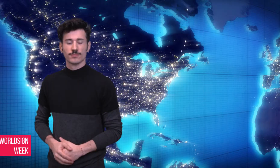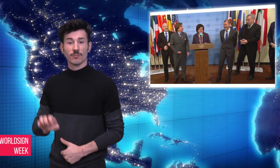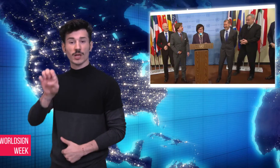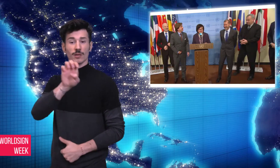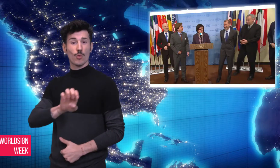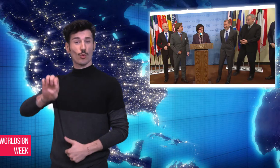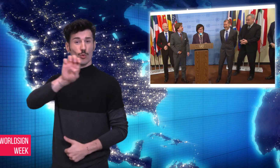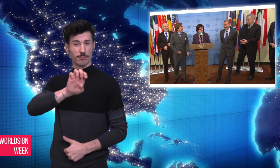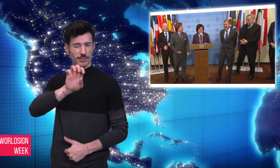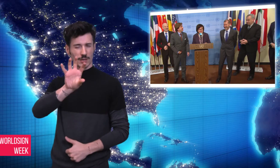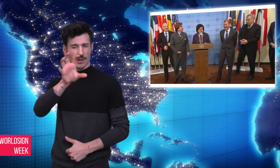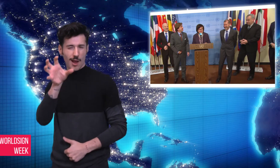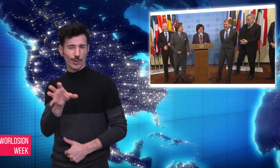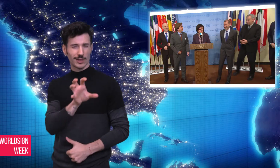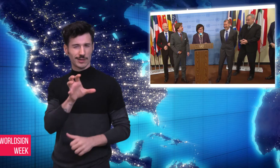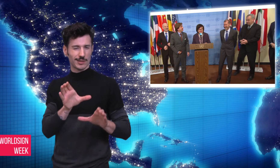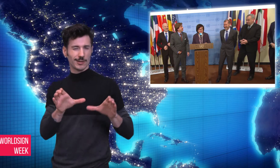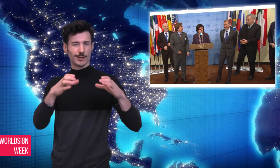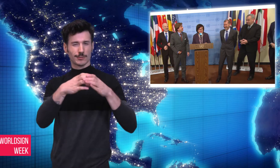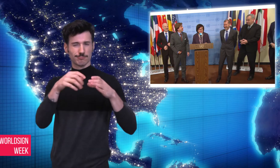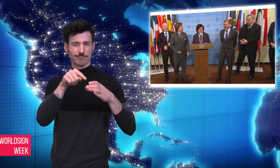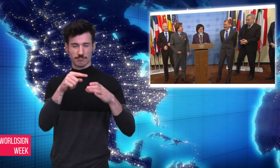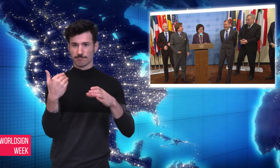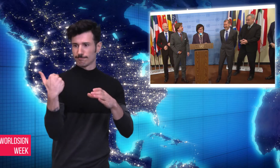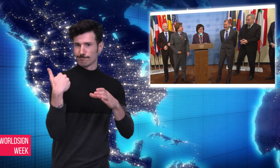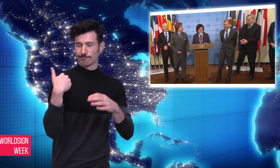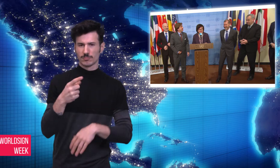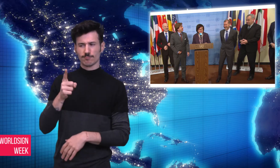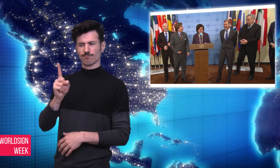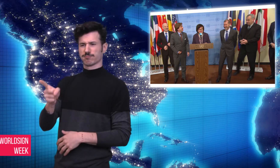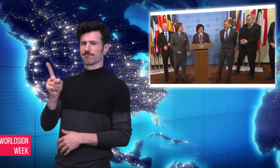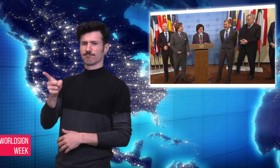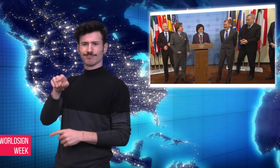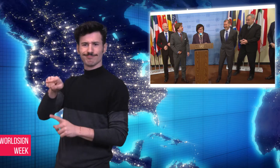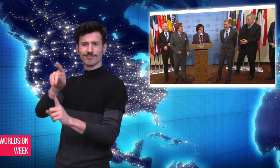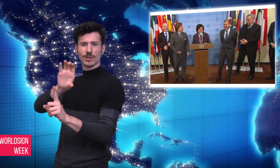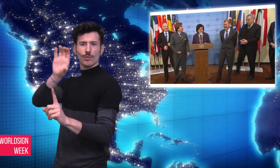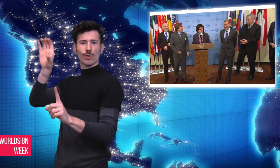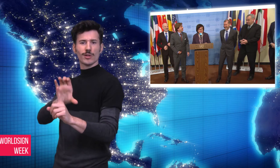A group European countries recently condemned North